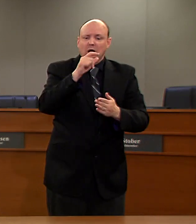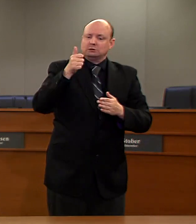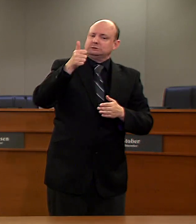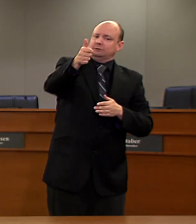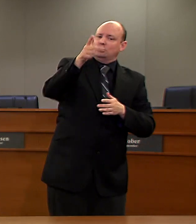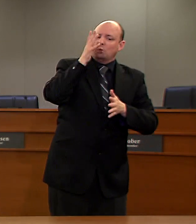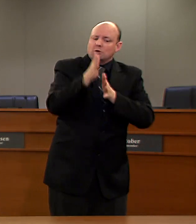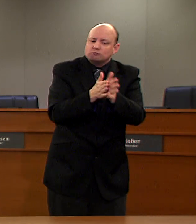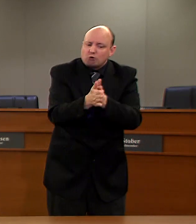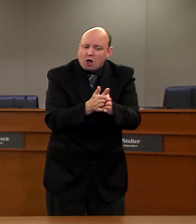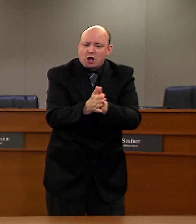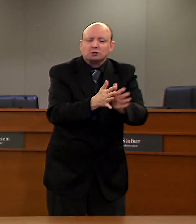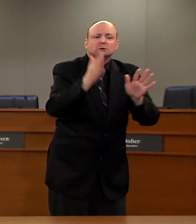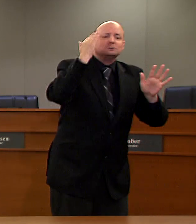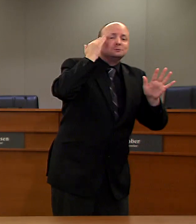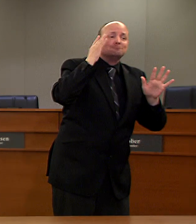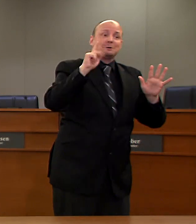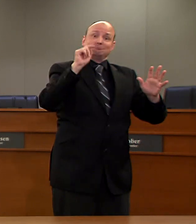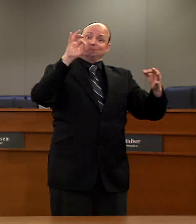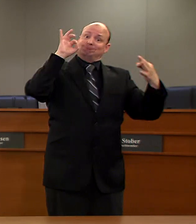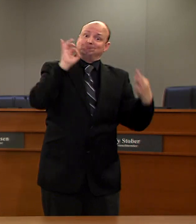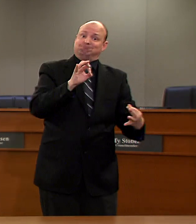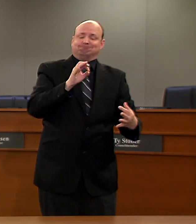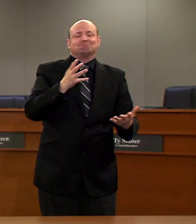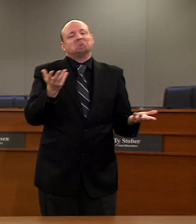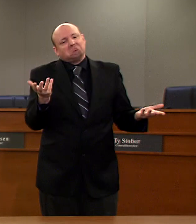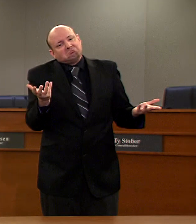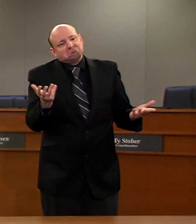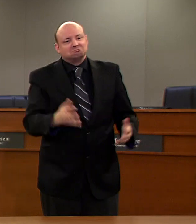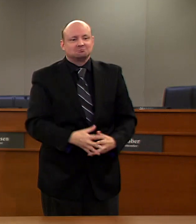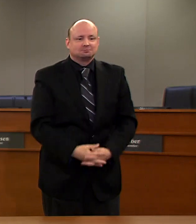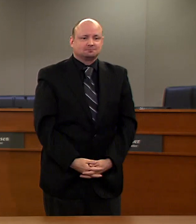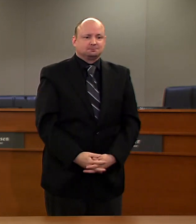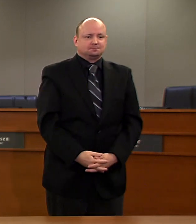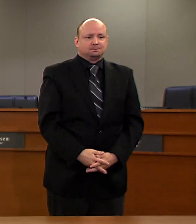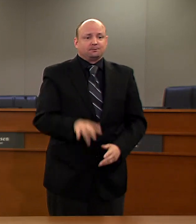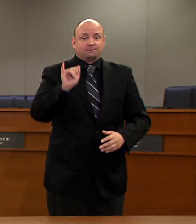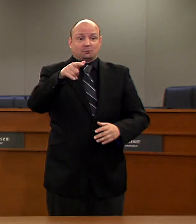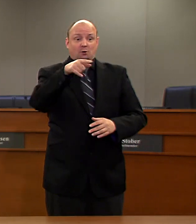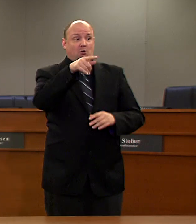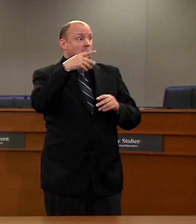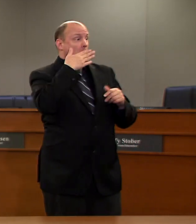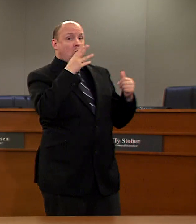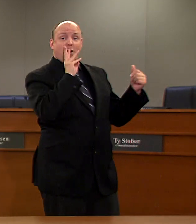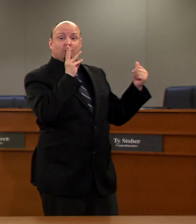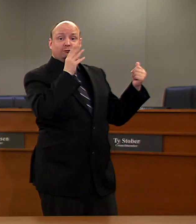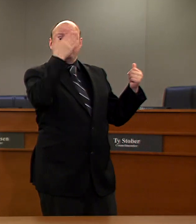The "Portland Loo", the public bathroom, located at Vancouver Waterfront Park, also remains